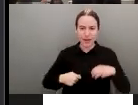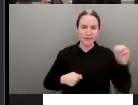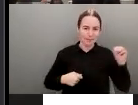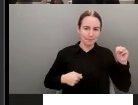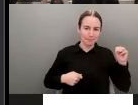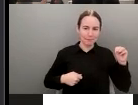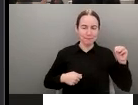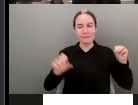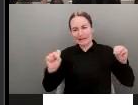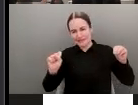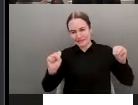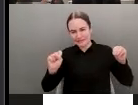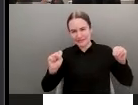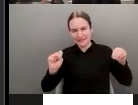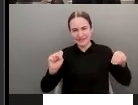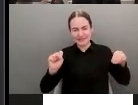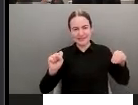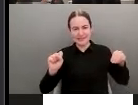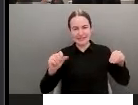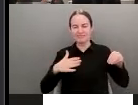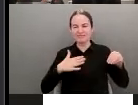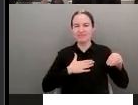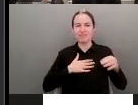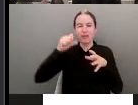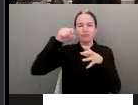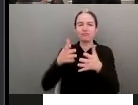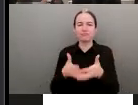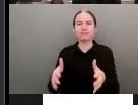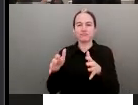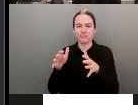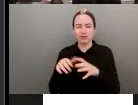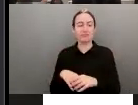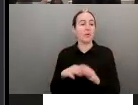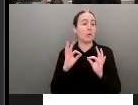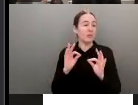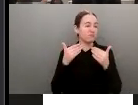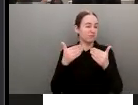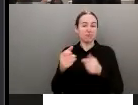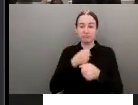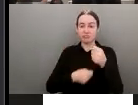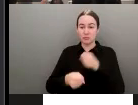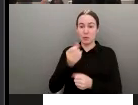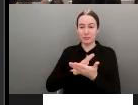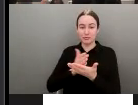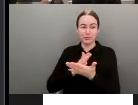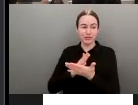S in my shopping bag, as it says on the top. I think this is all I wanted